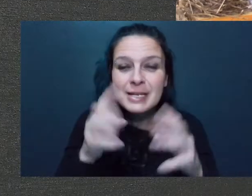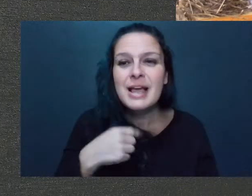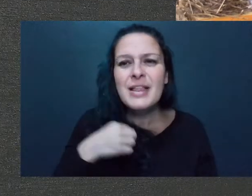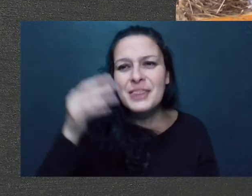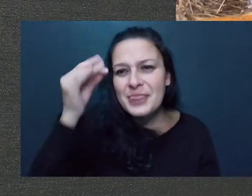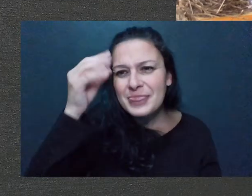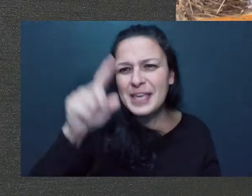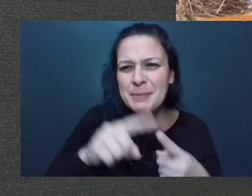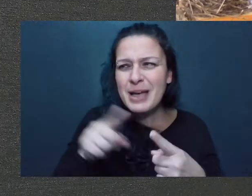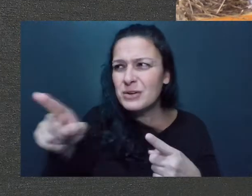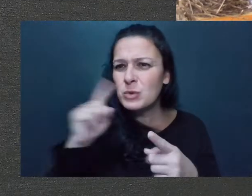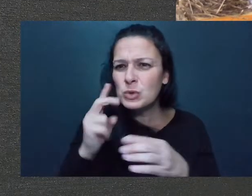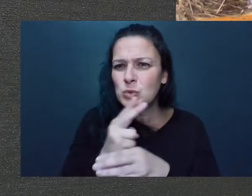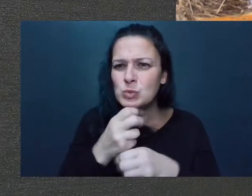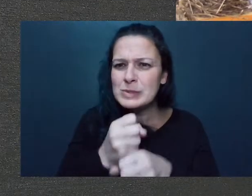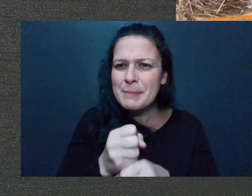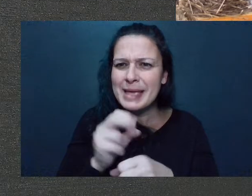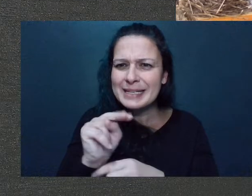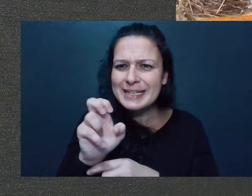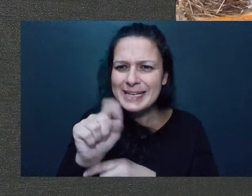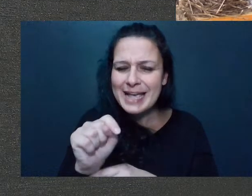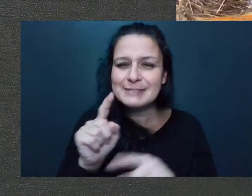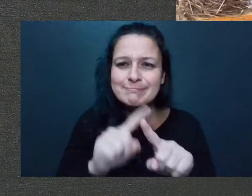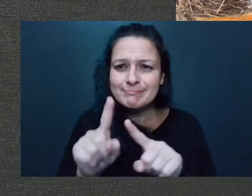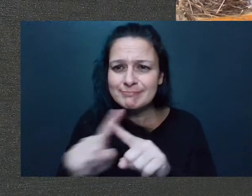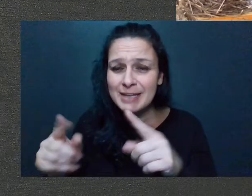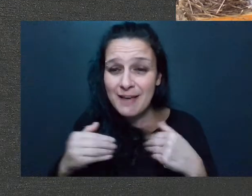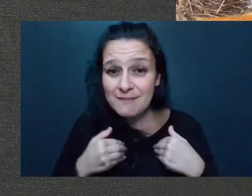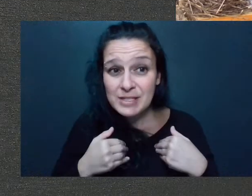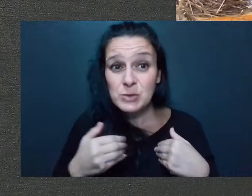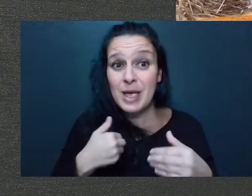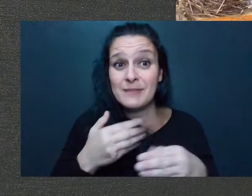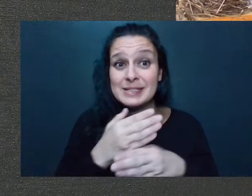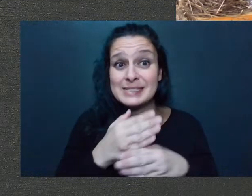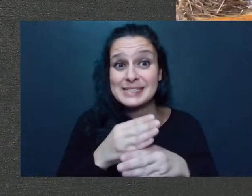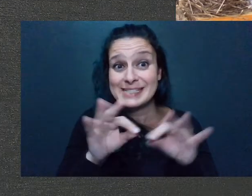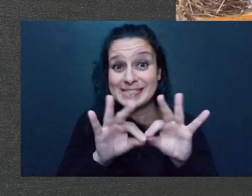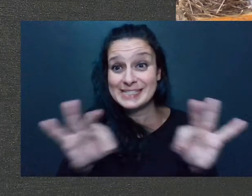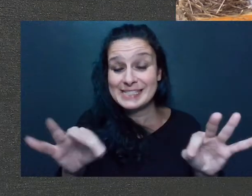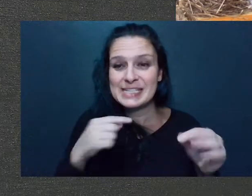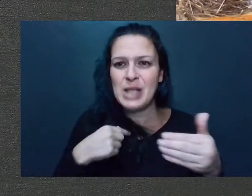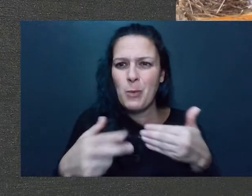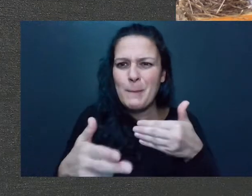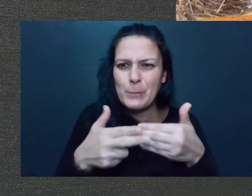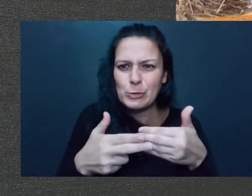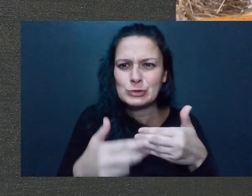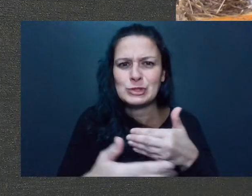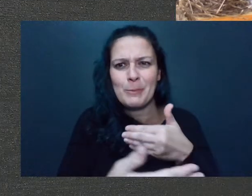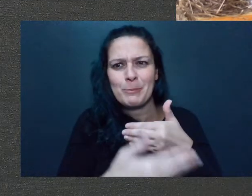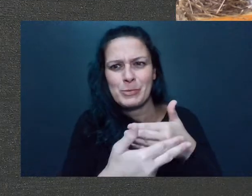think about all those things they were using to make a nest. So I grabbed some sticks. I'm gonna push it in the Play-Doh.